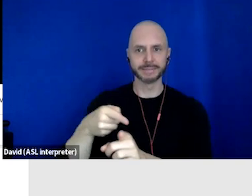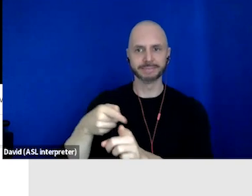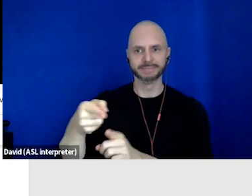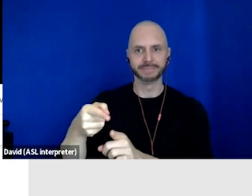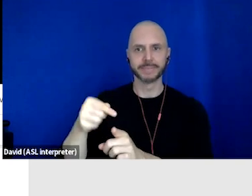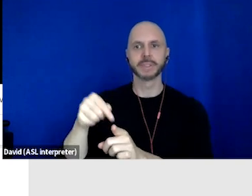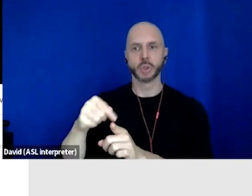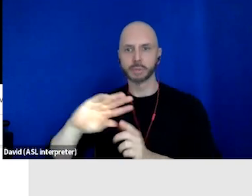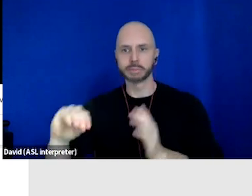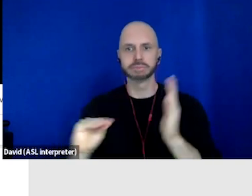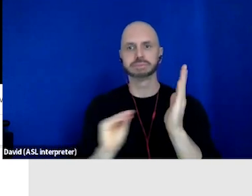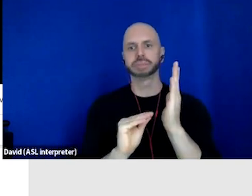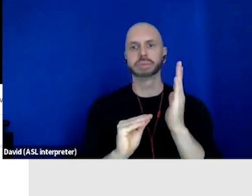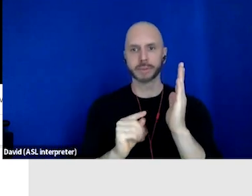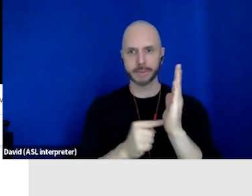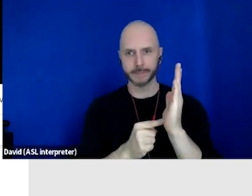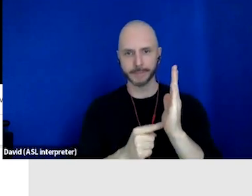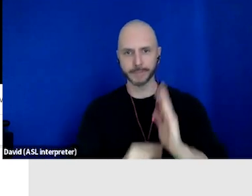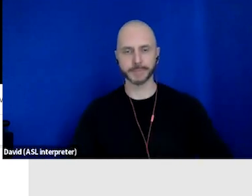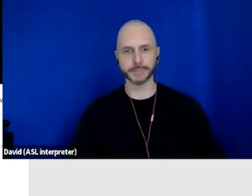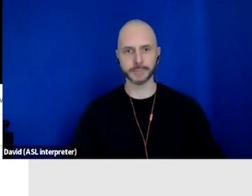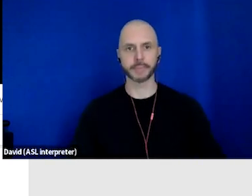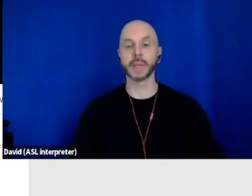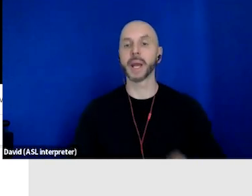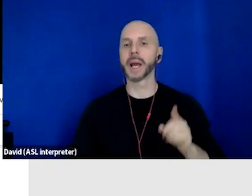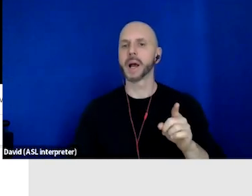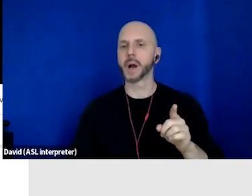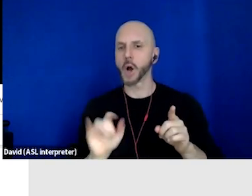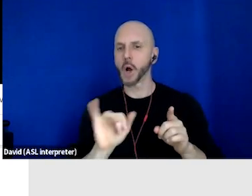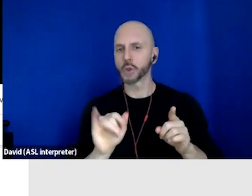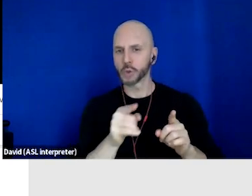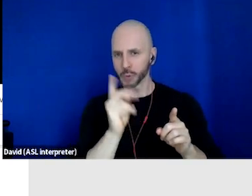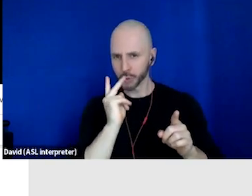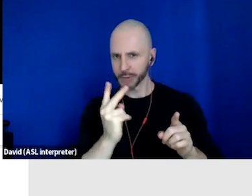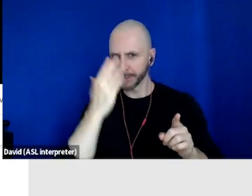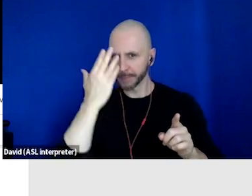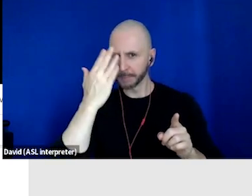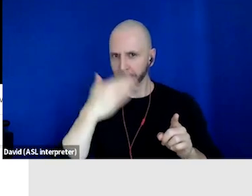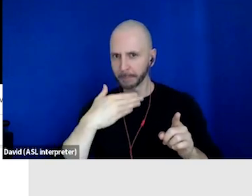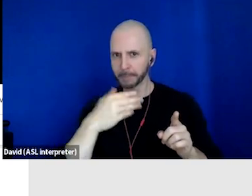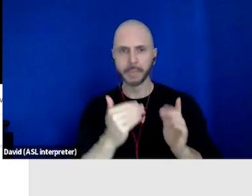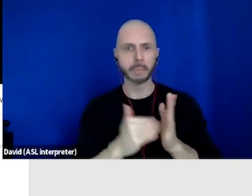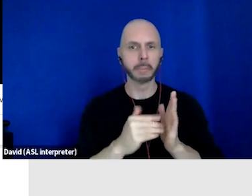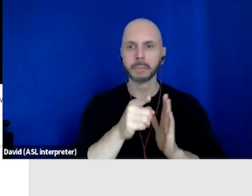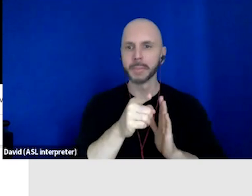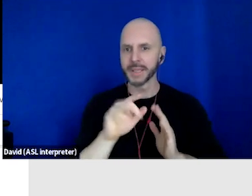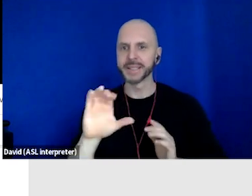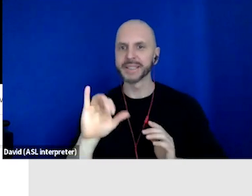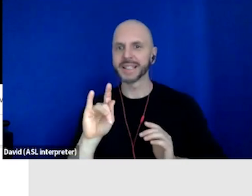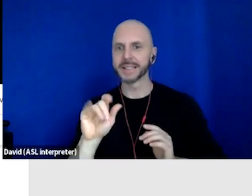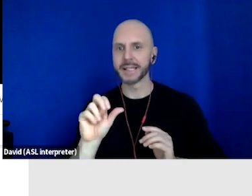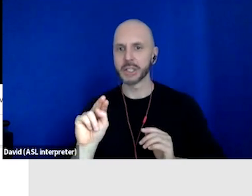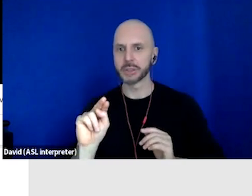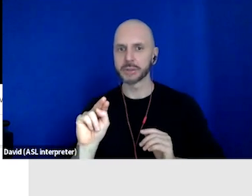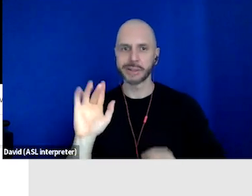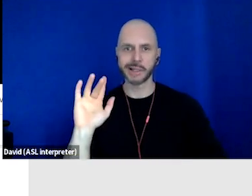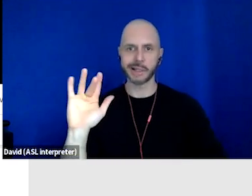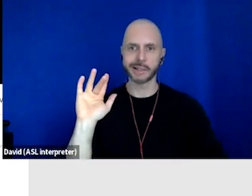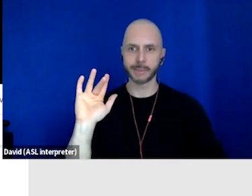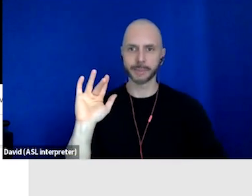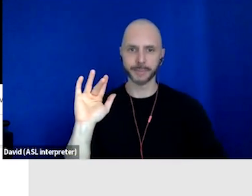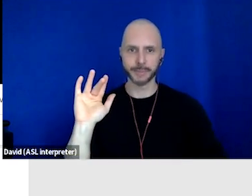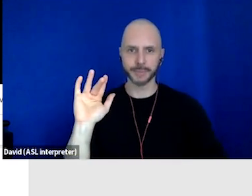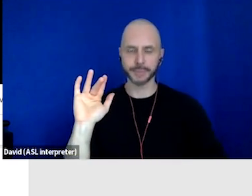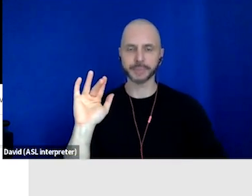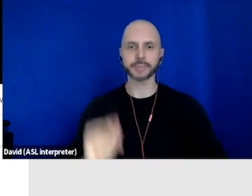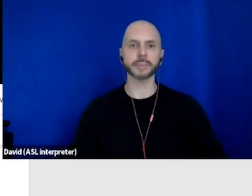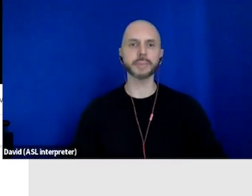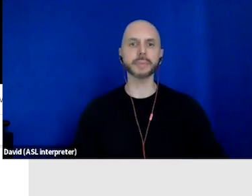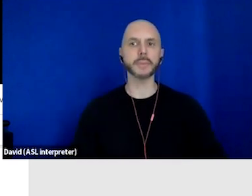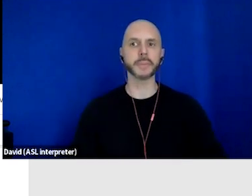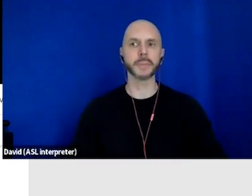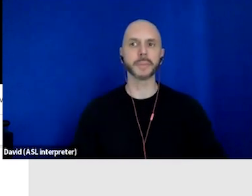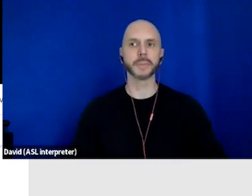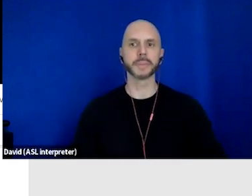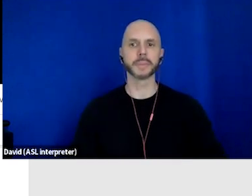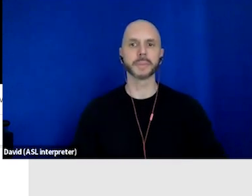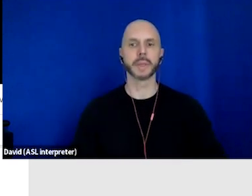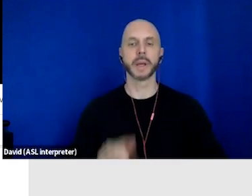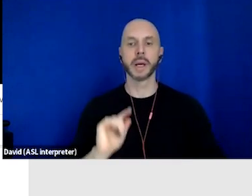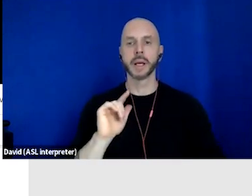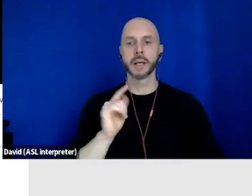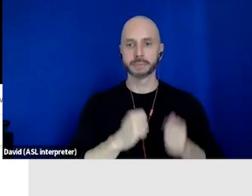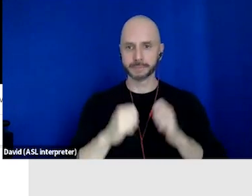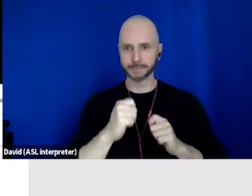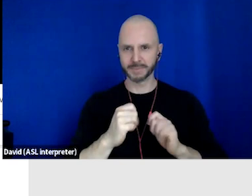also seen there is there was a citations tab. I'll show you that again by expanding this definition.